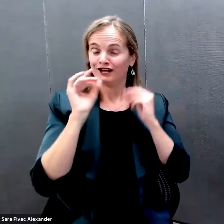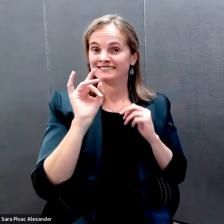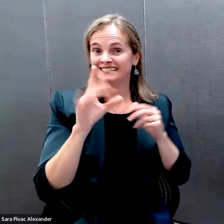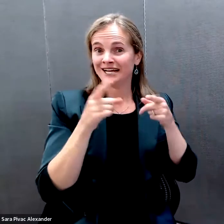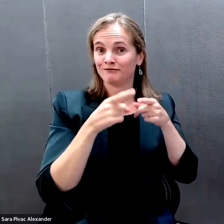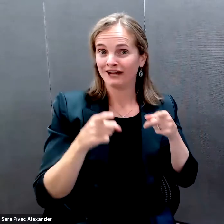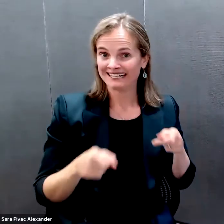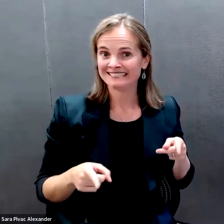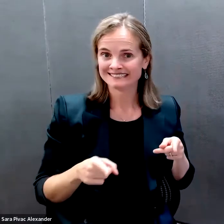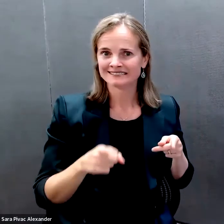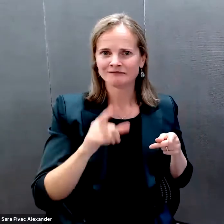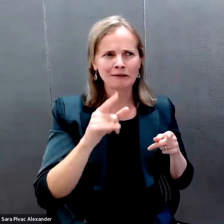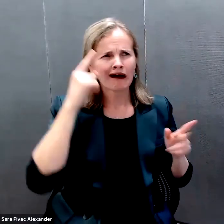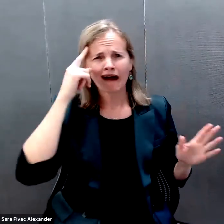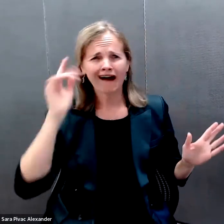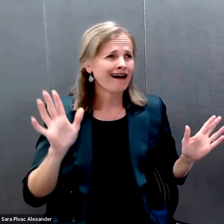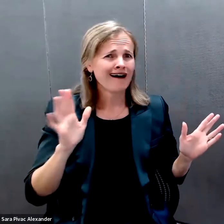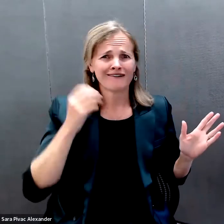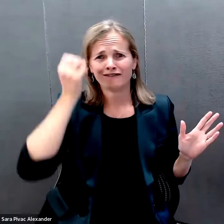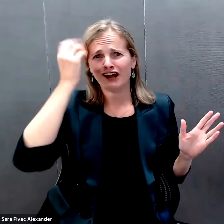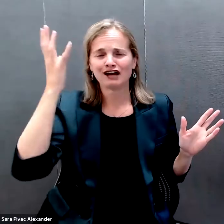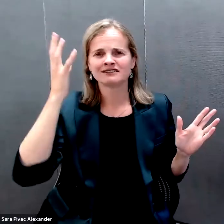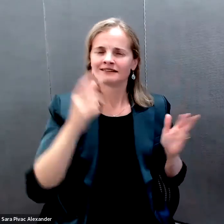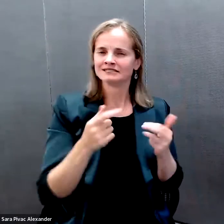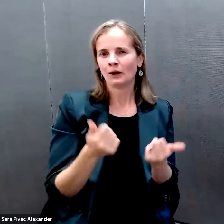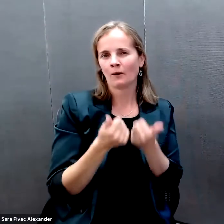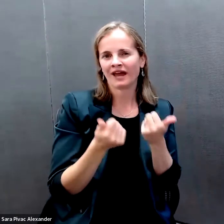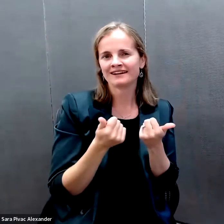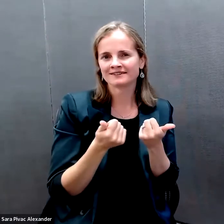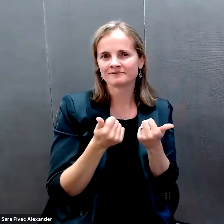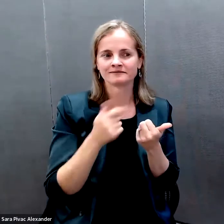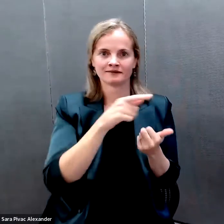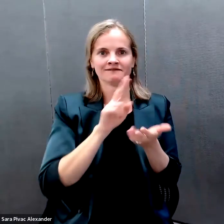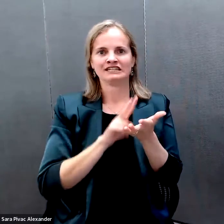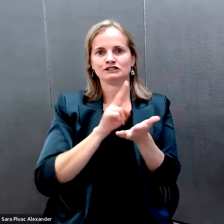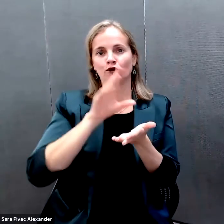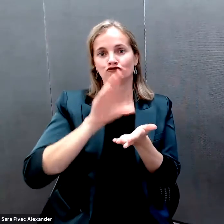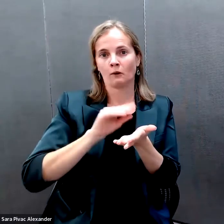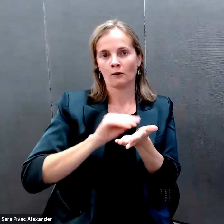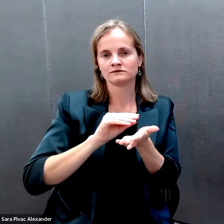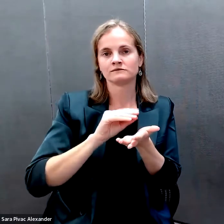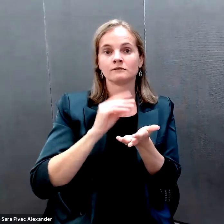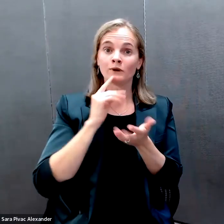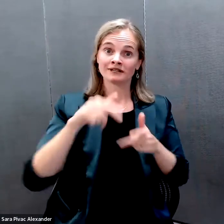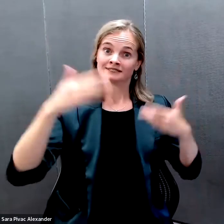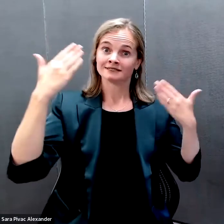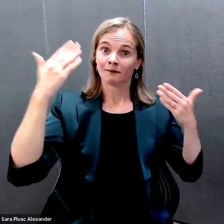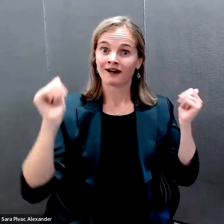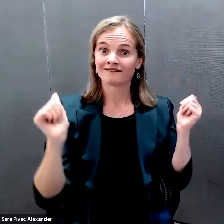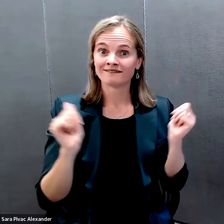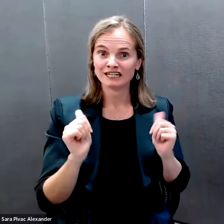so I showed you 10 phrases today and if you forget them that's okay this video is recorded